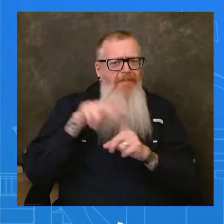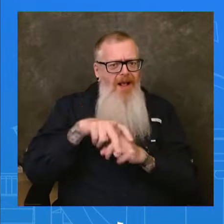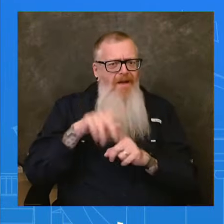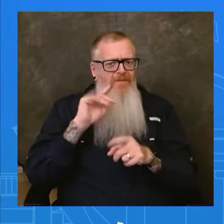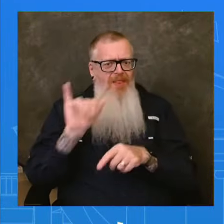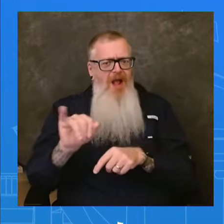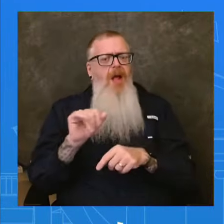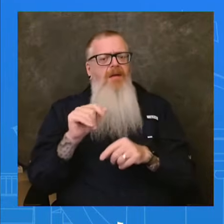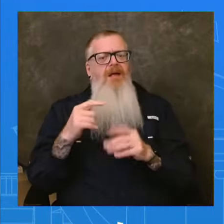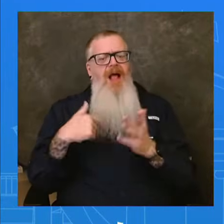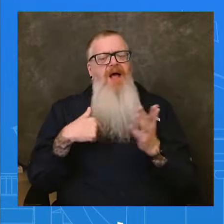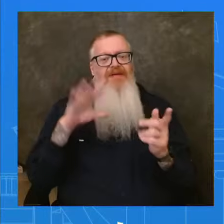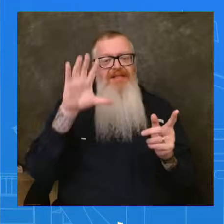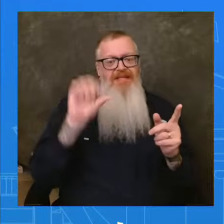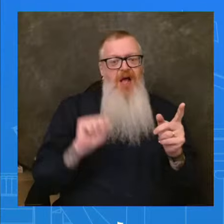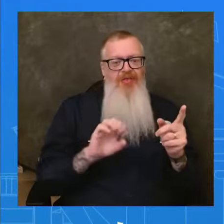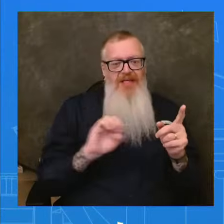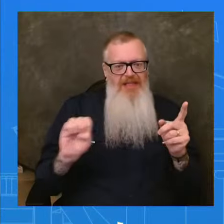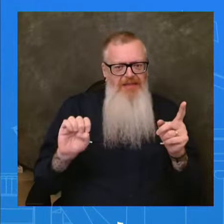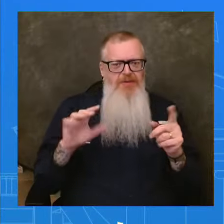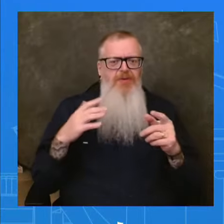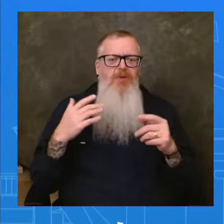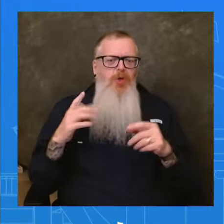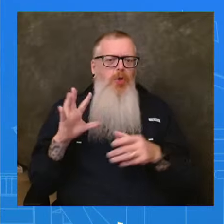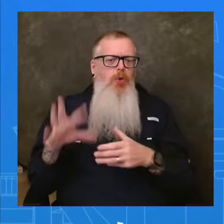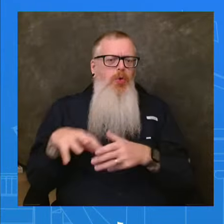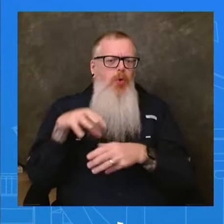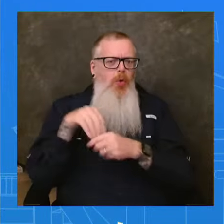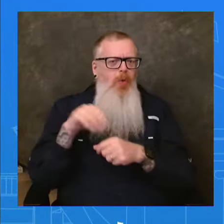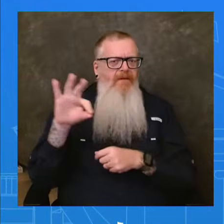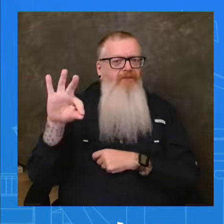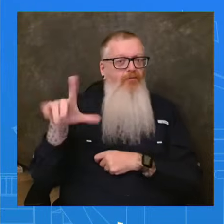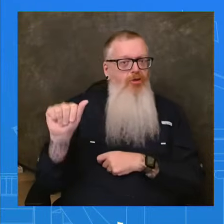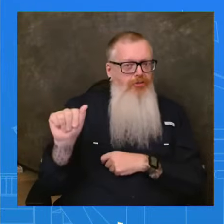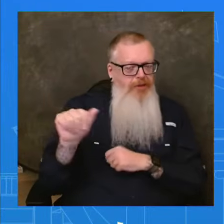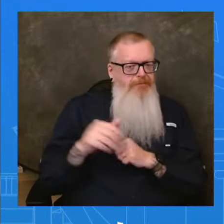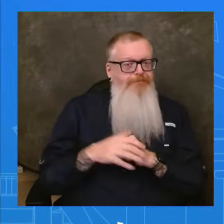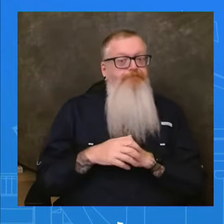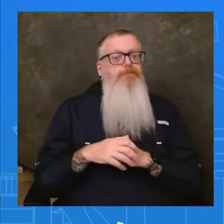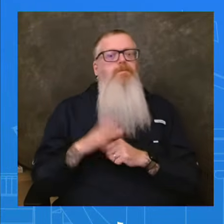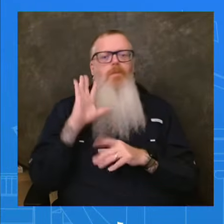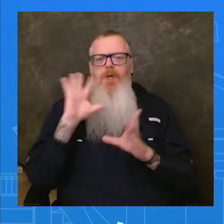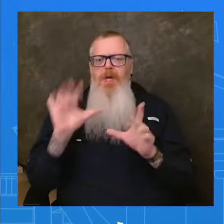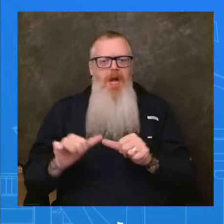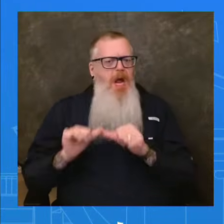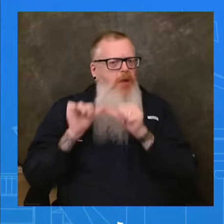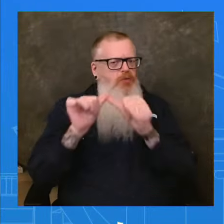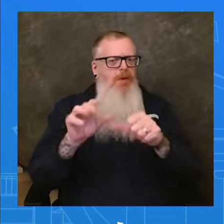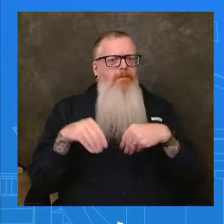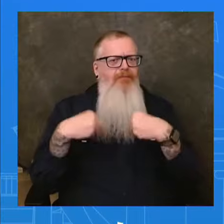will both continue Hurricane Helene recovery efforts and respond to the impacts of Hurricane Milton.